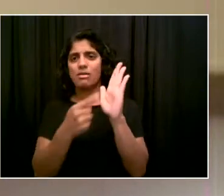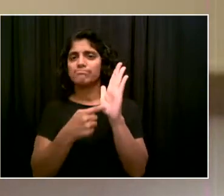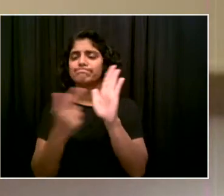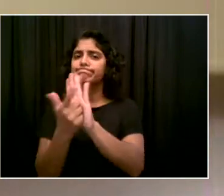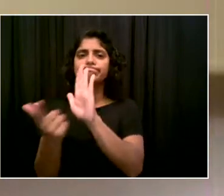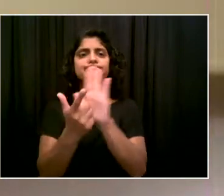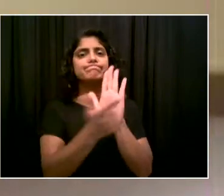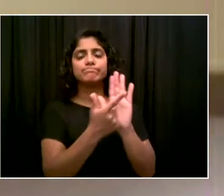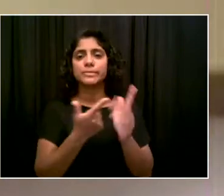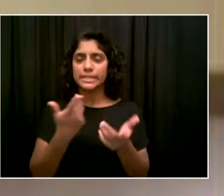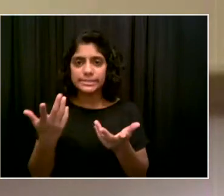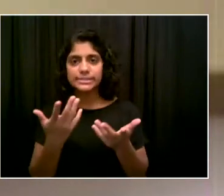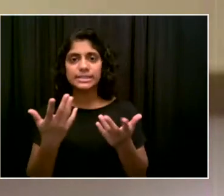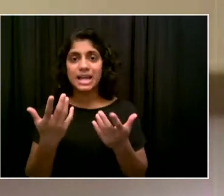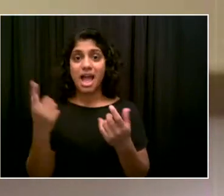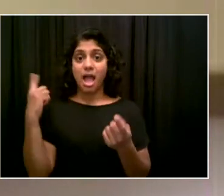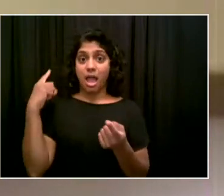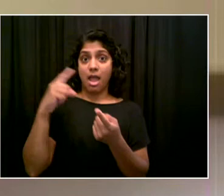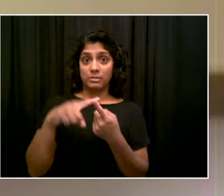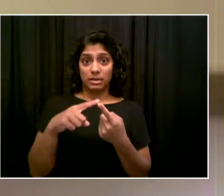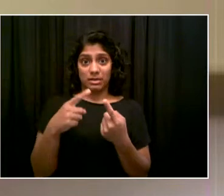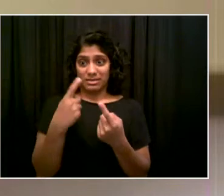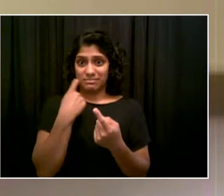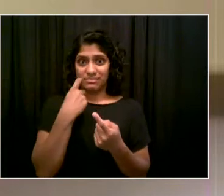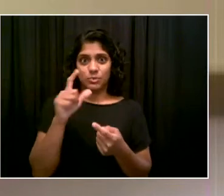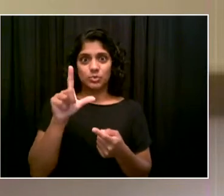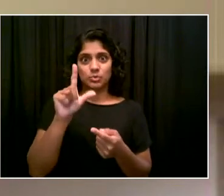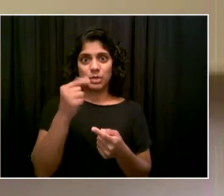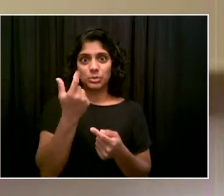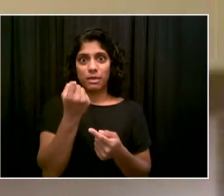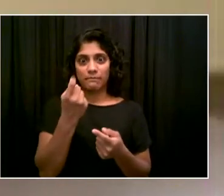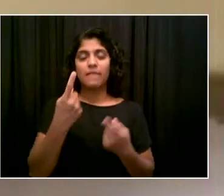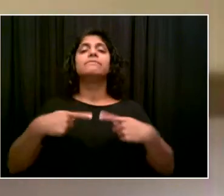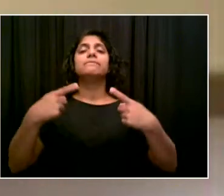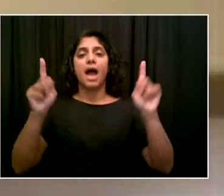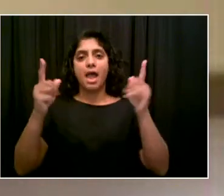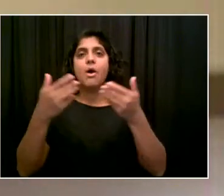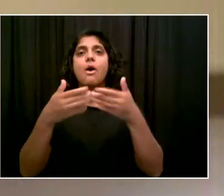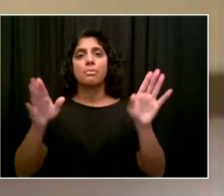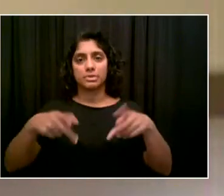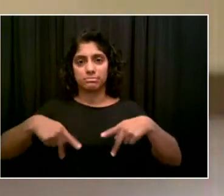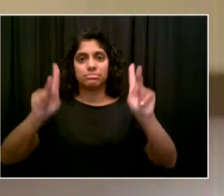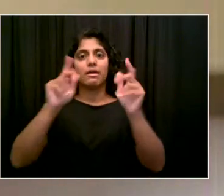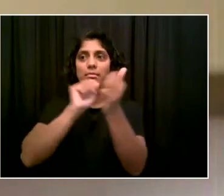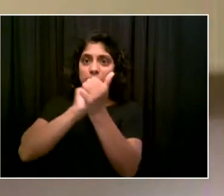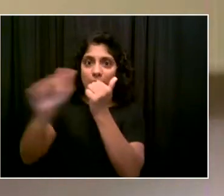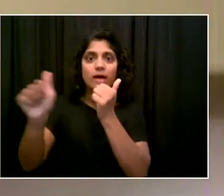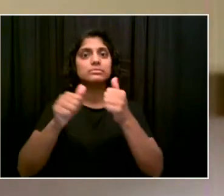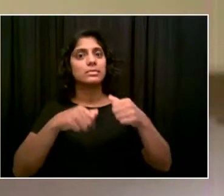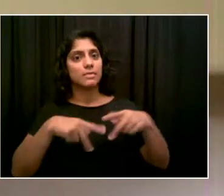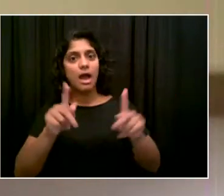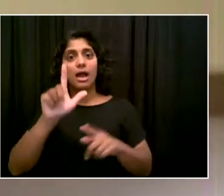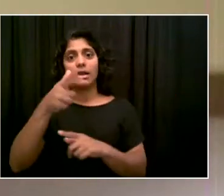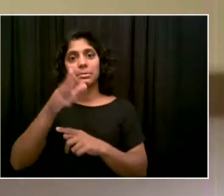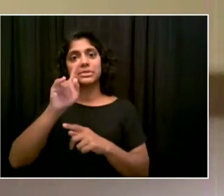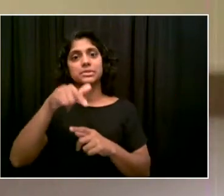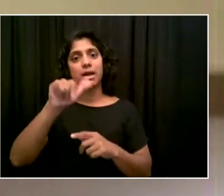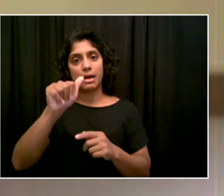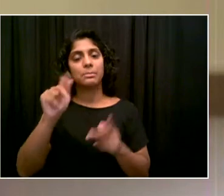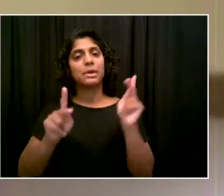MARRIED AND NOW